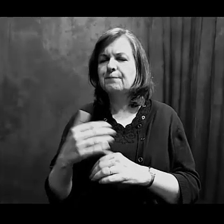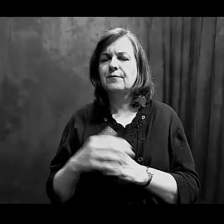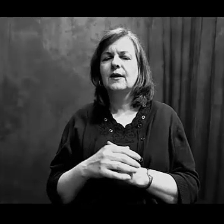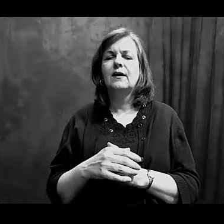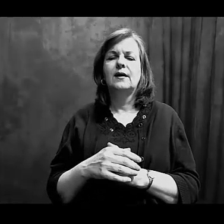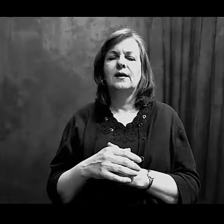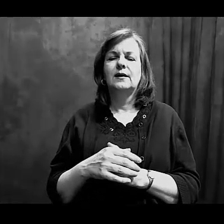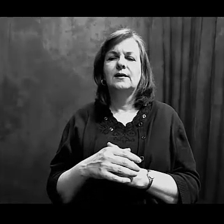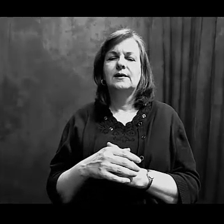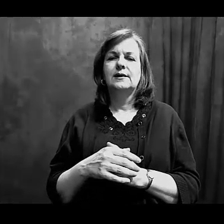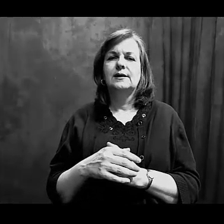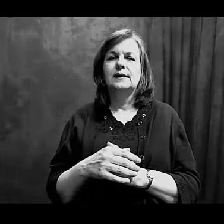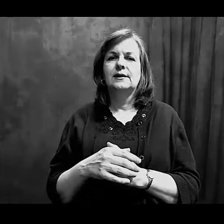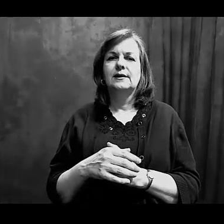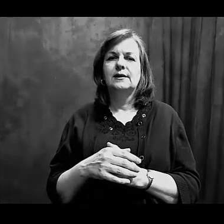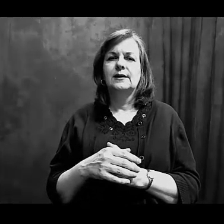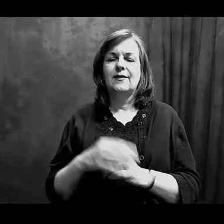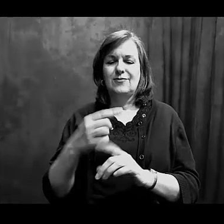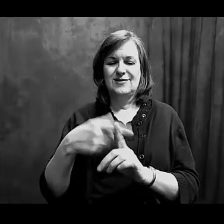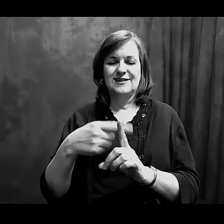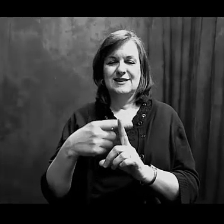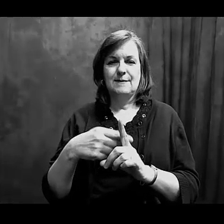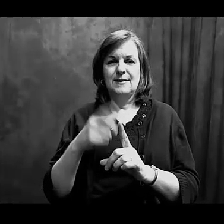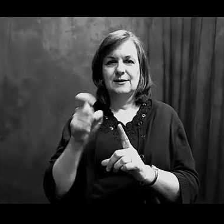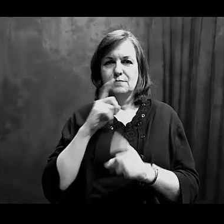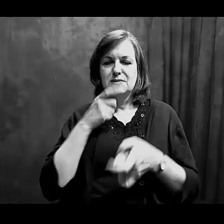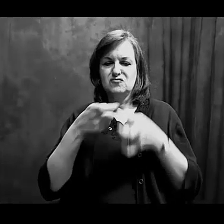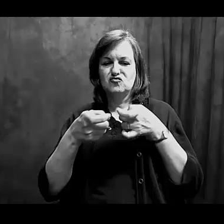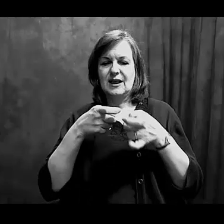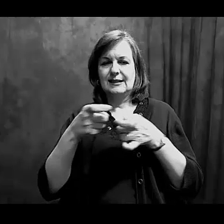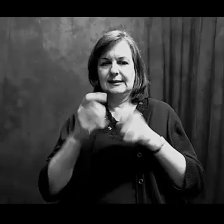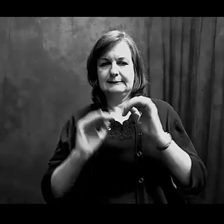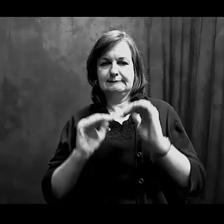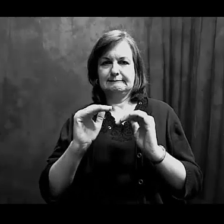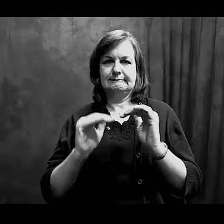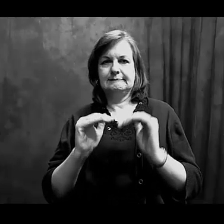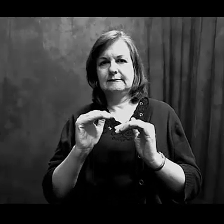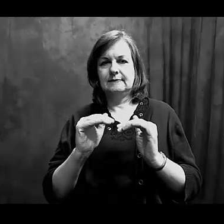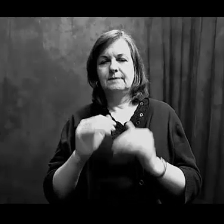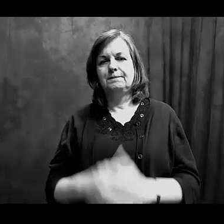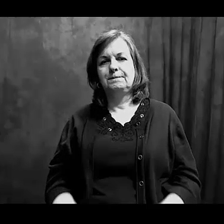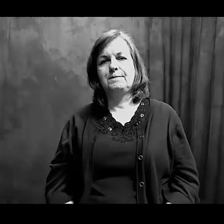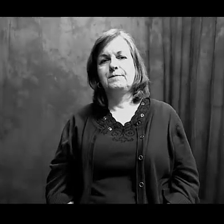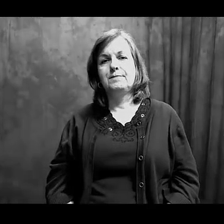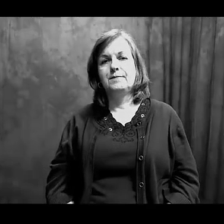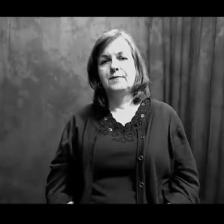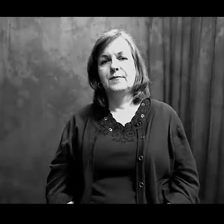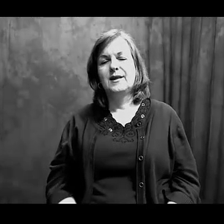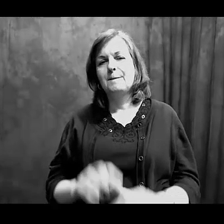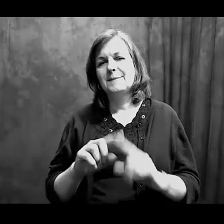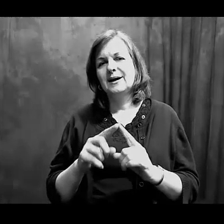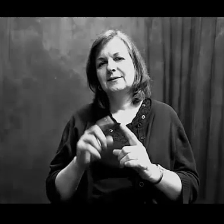so we have to keep in mind that the temp has to be regulated has to be under control